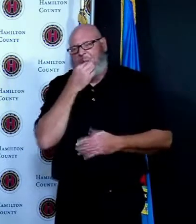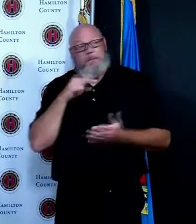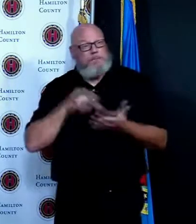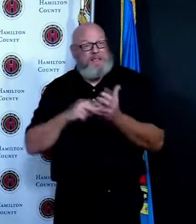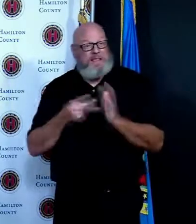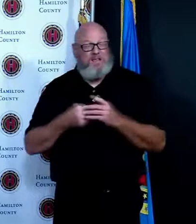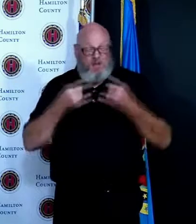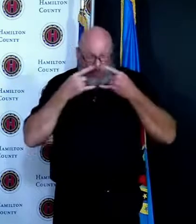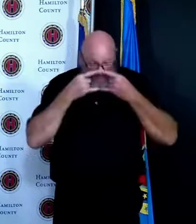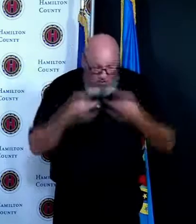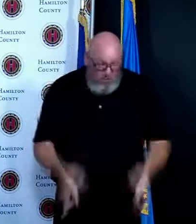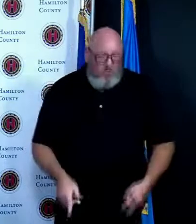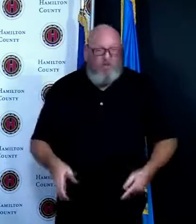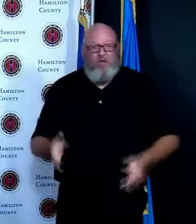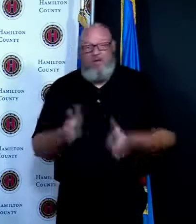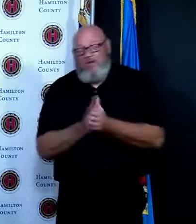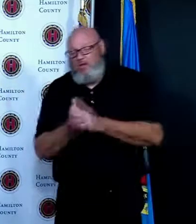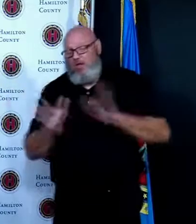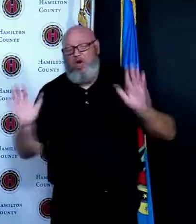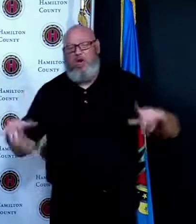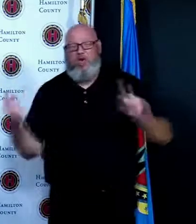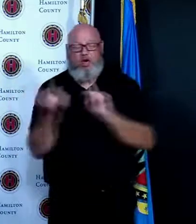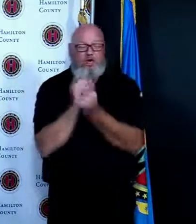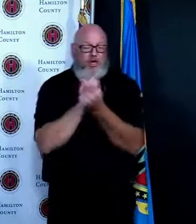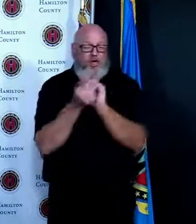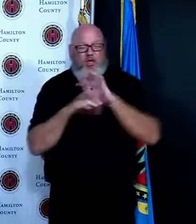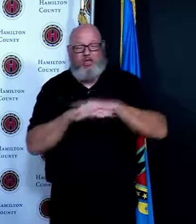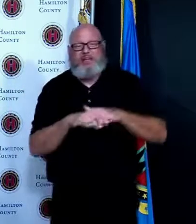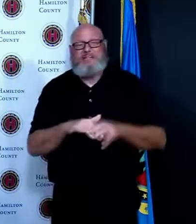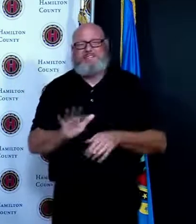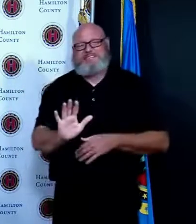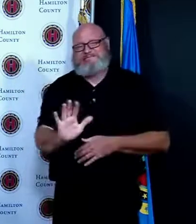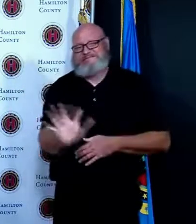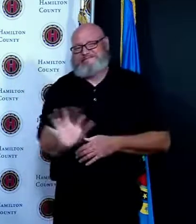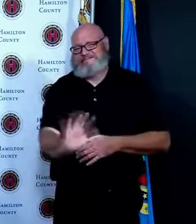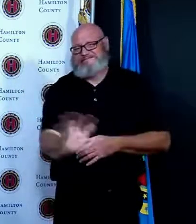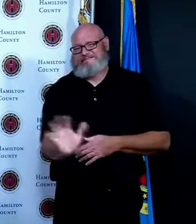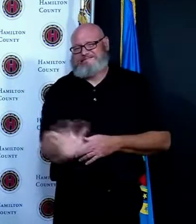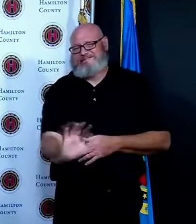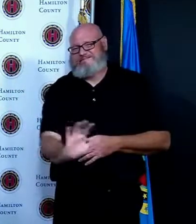and treatments in development this will eventually provide a solution but we are not there yet